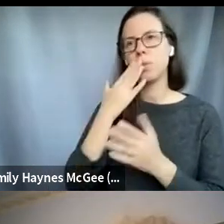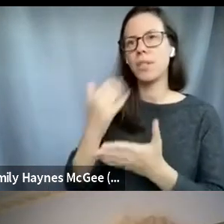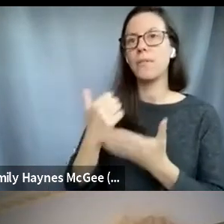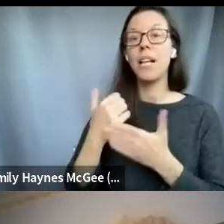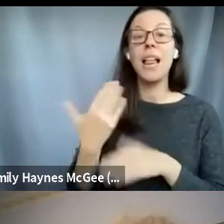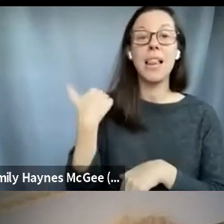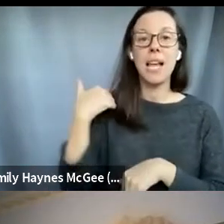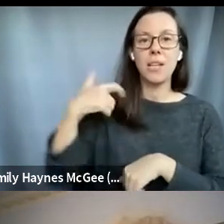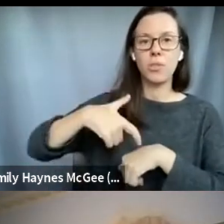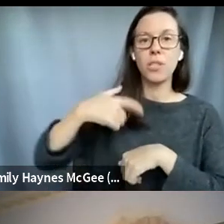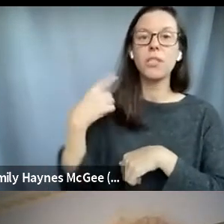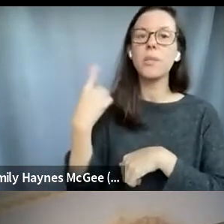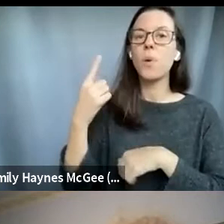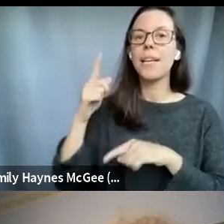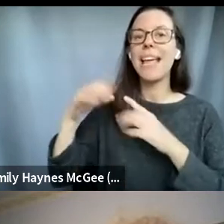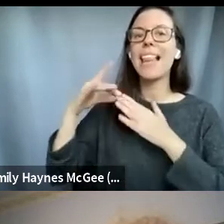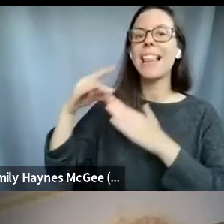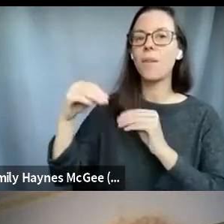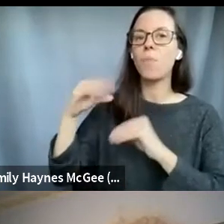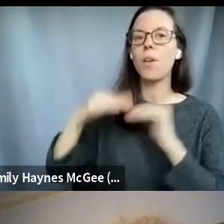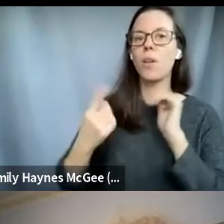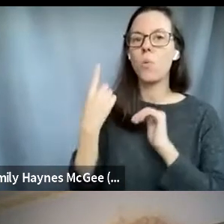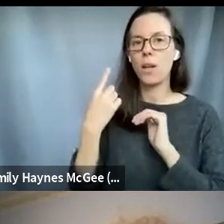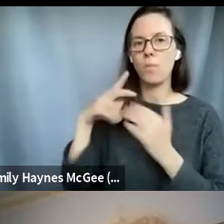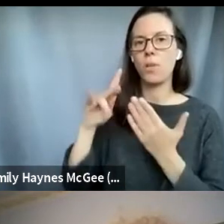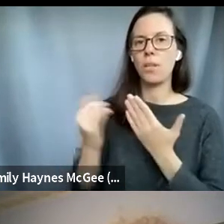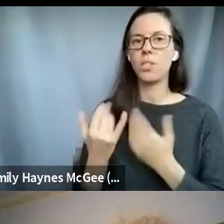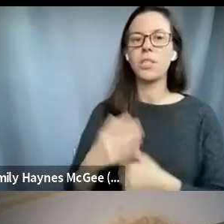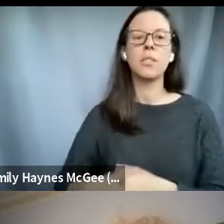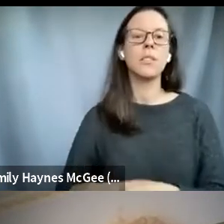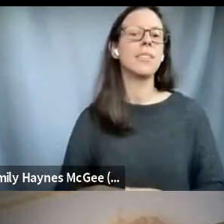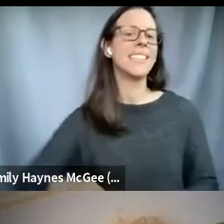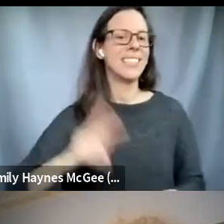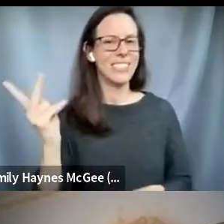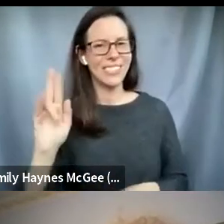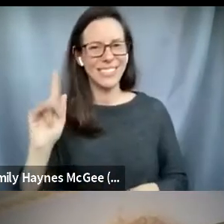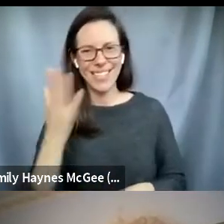be the lead on more than one project which makes a lot of sense. Thank you.